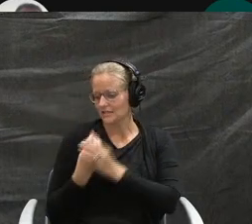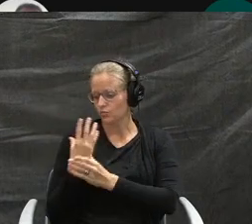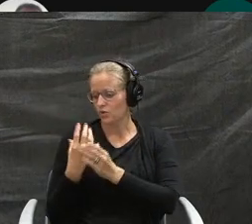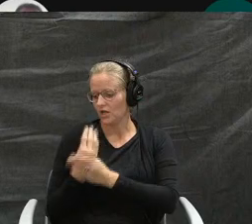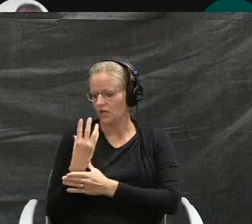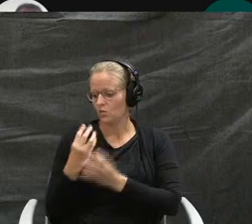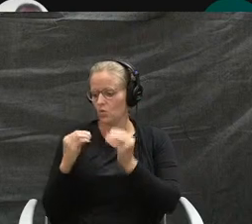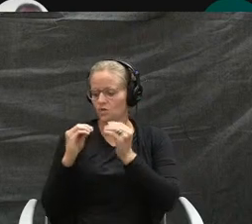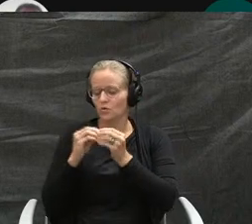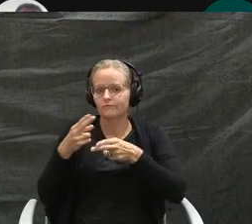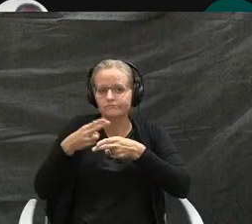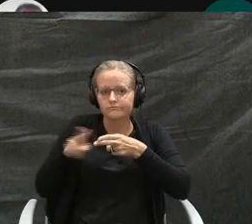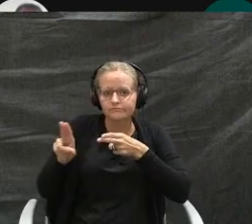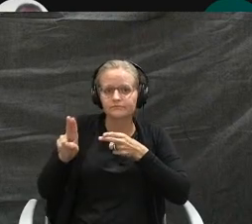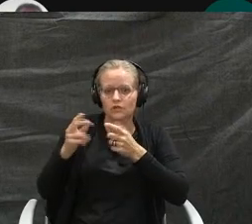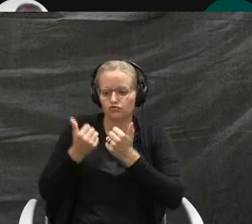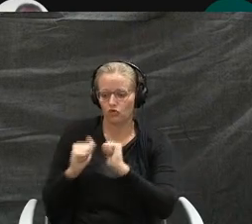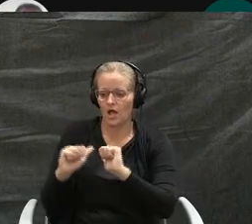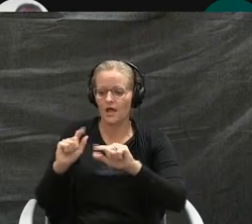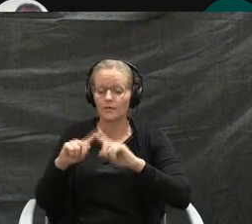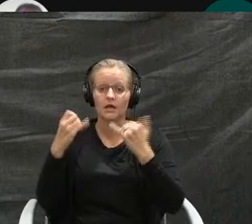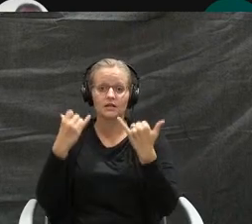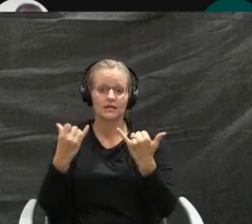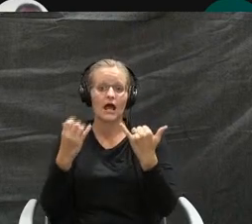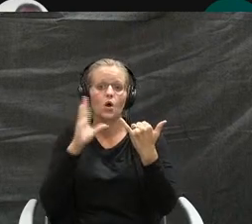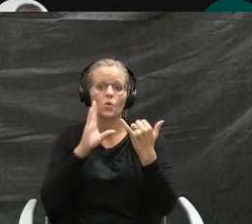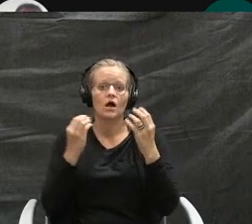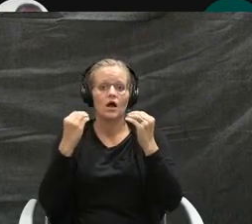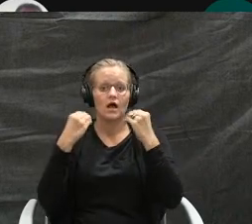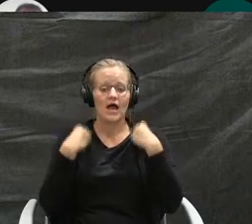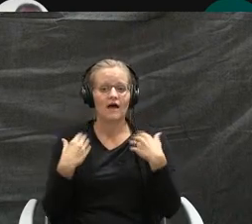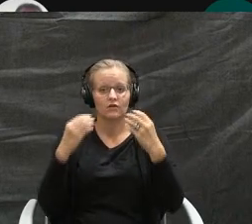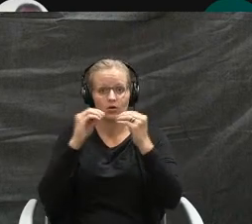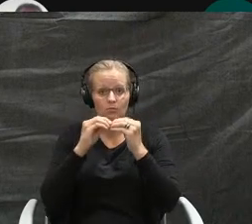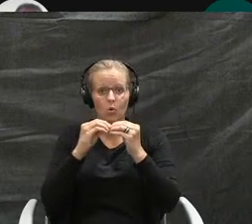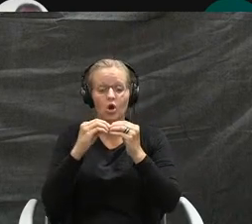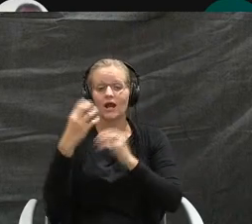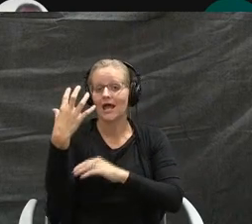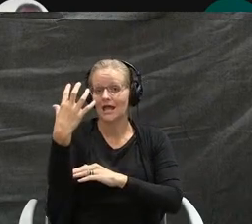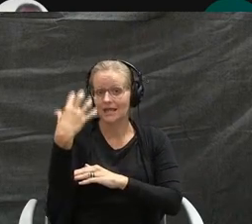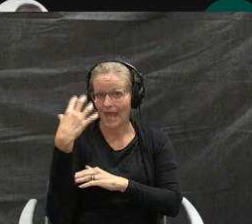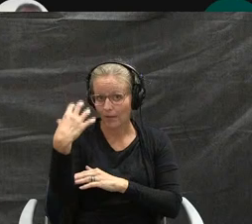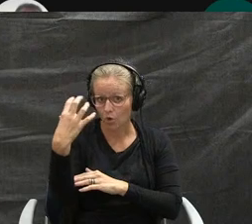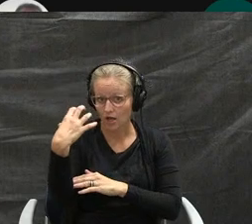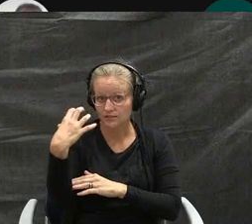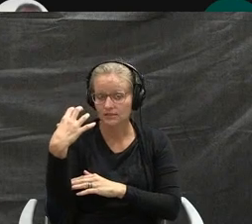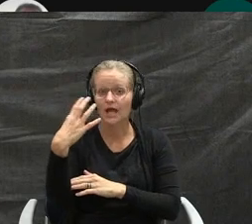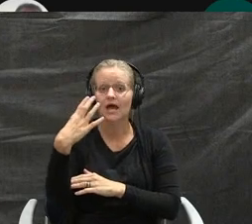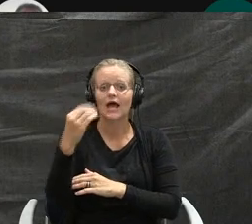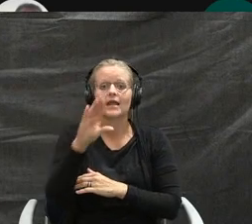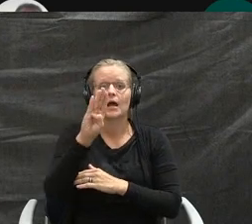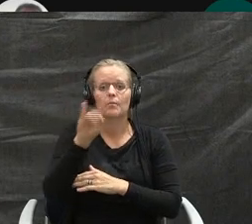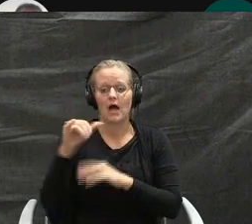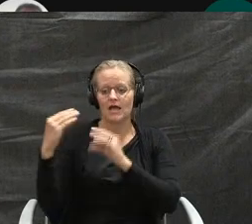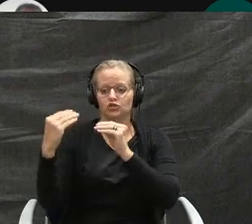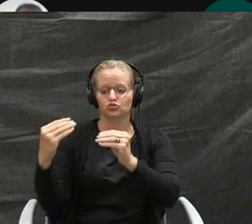towards more cameras on which I think is great, as well as a bidirectional platform. I think that's also going to be super